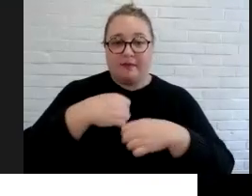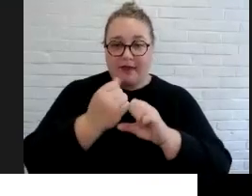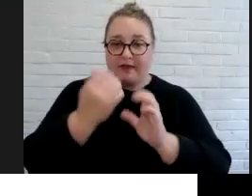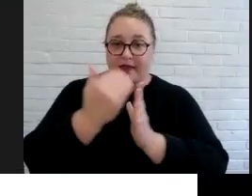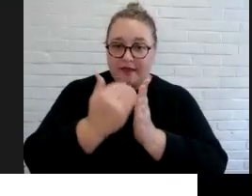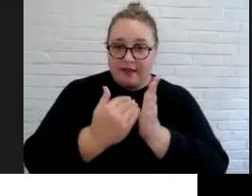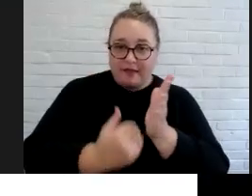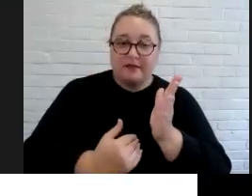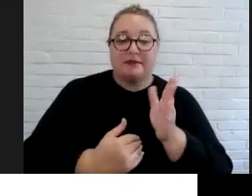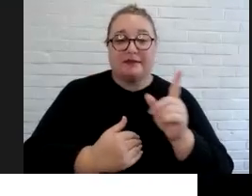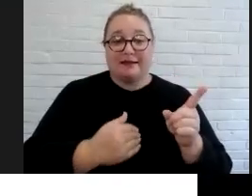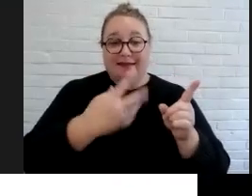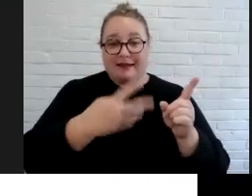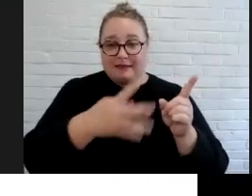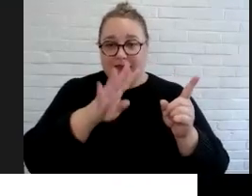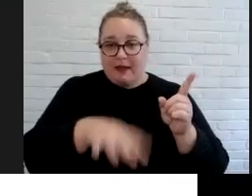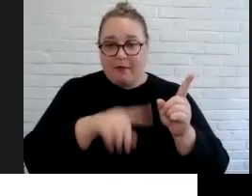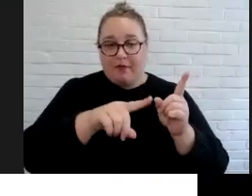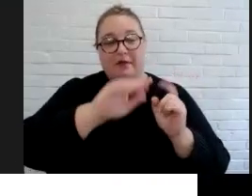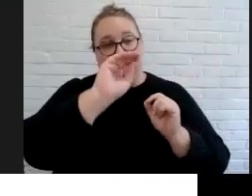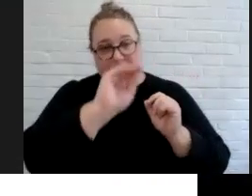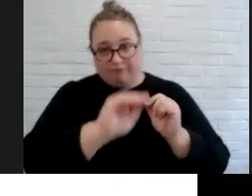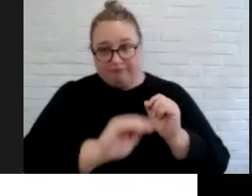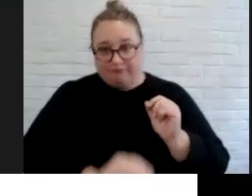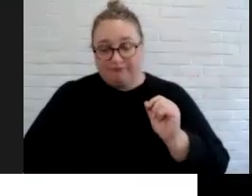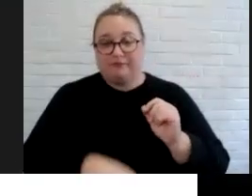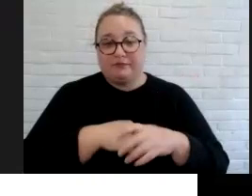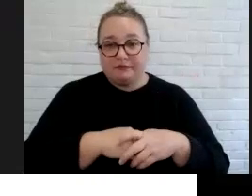the chart here, at the table here and create that list of interactions for yourself.